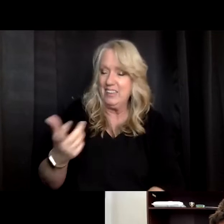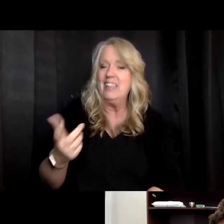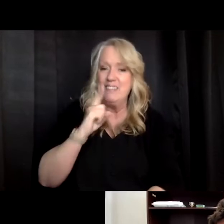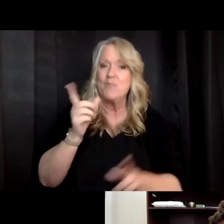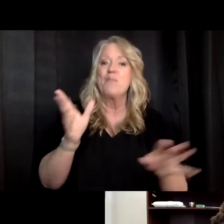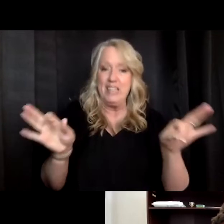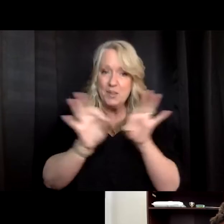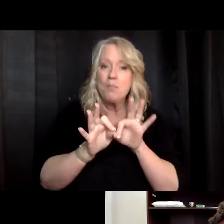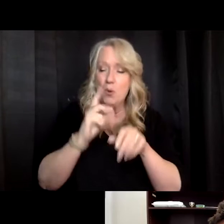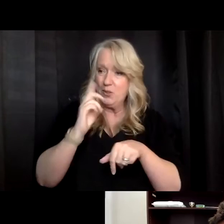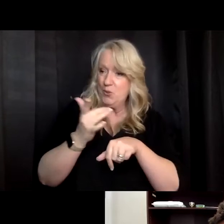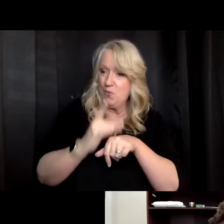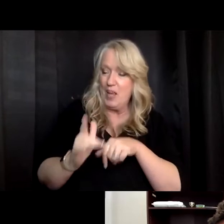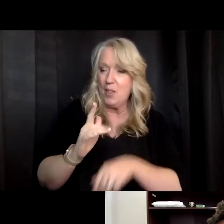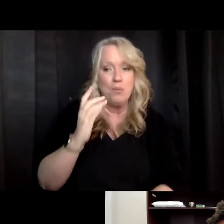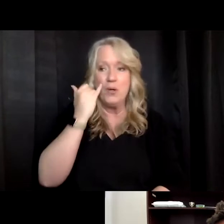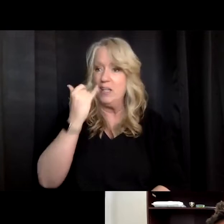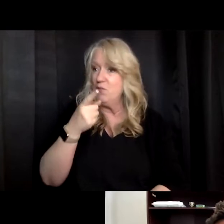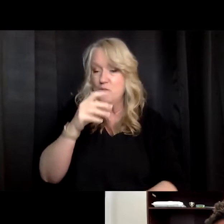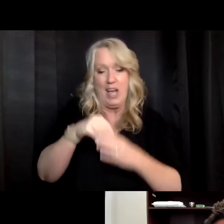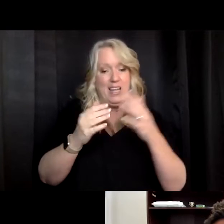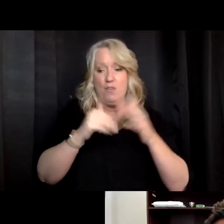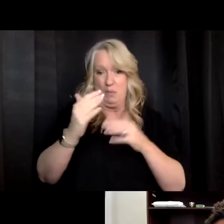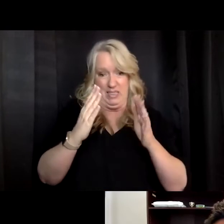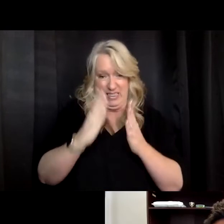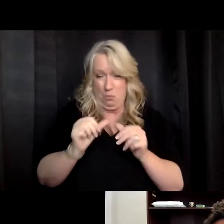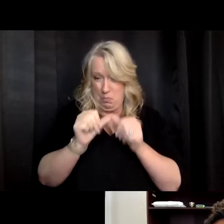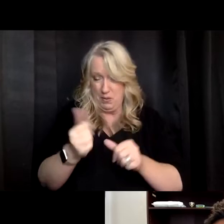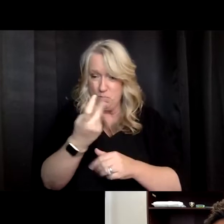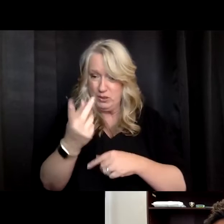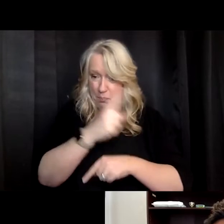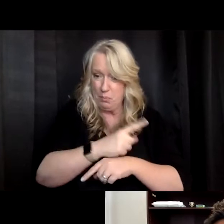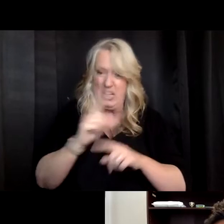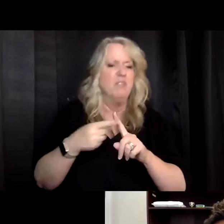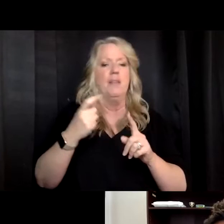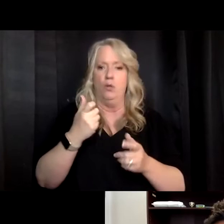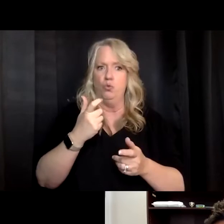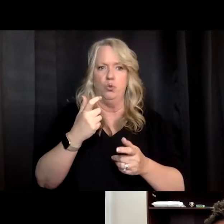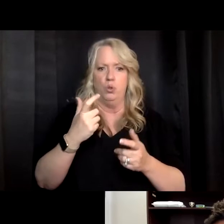? > NICK TEEN PATCH. > EXACTLY. > AN IMPORTANT MEDICATION FOR